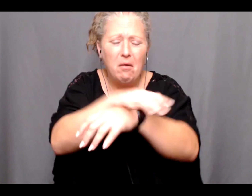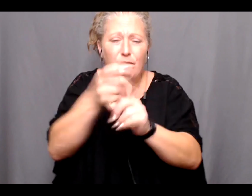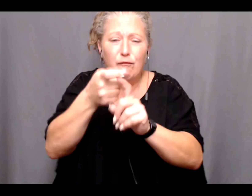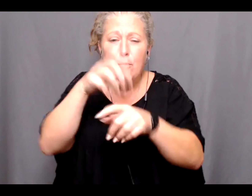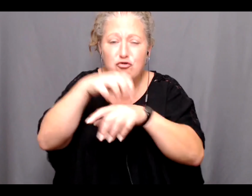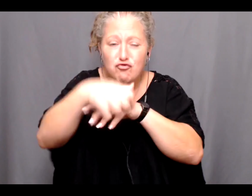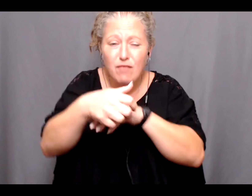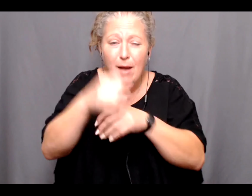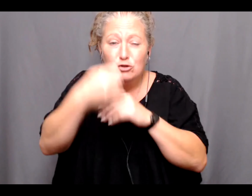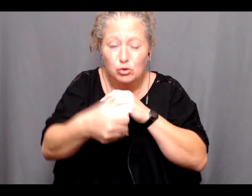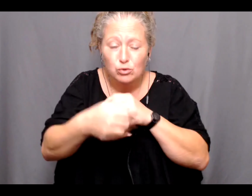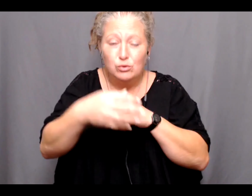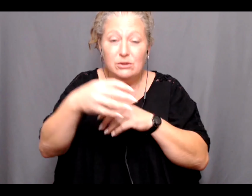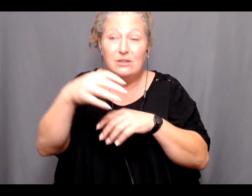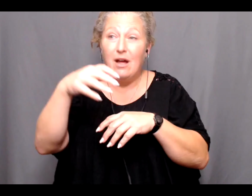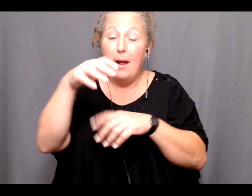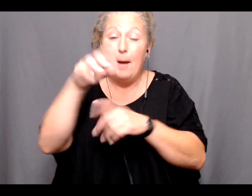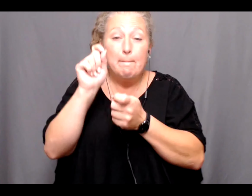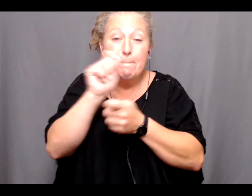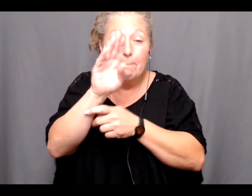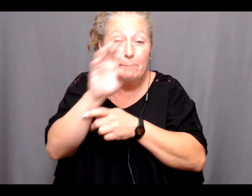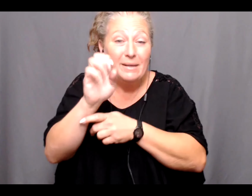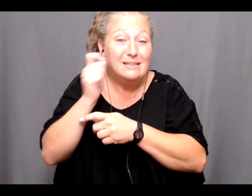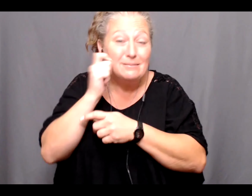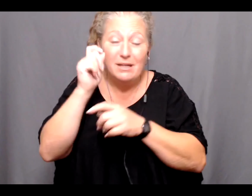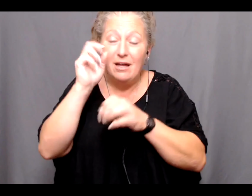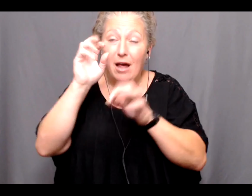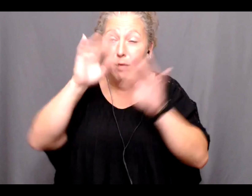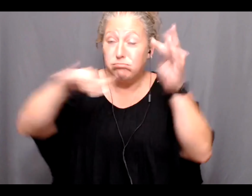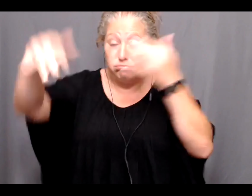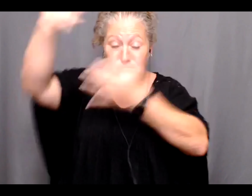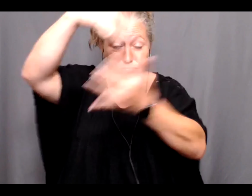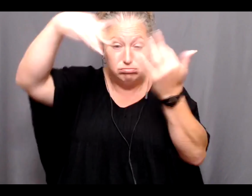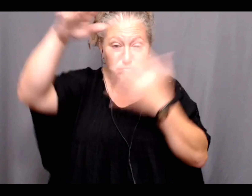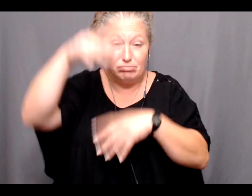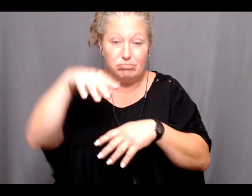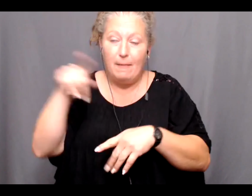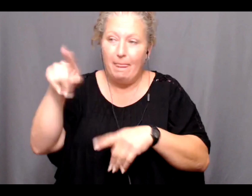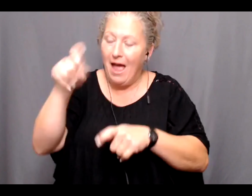because the the work is often piece rate they're working in a fast clip in what